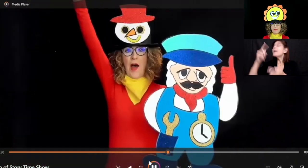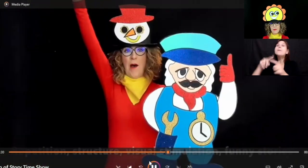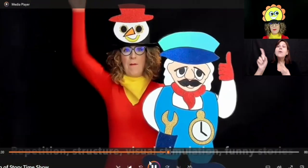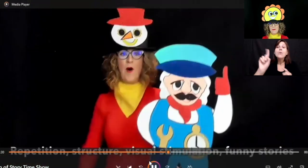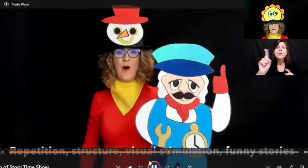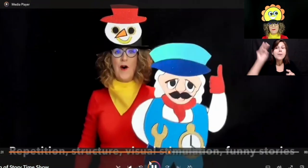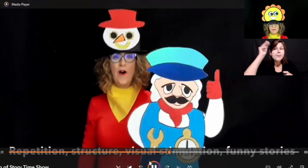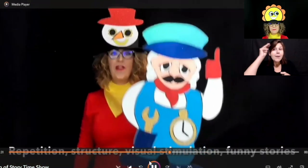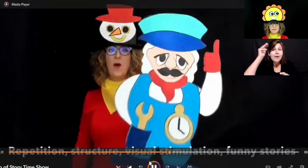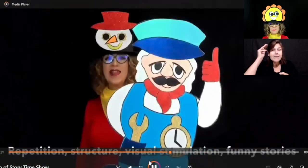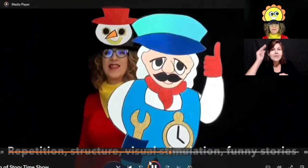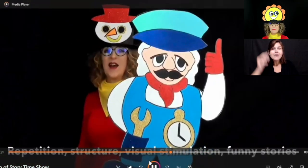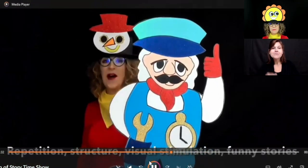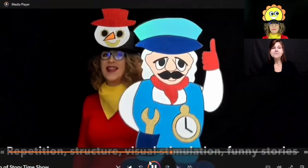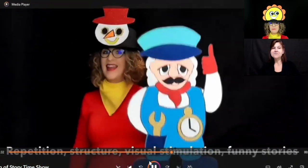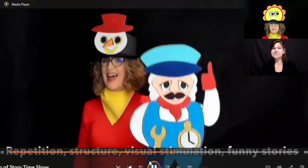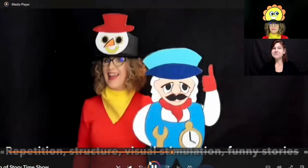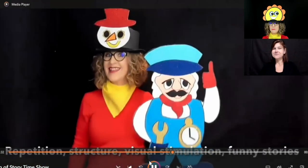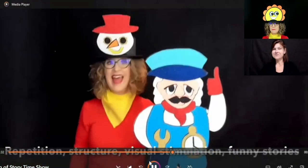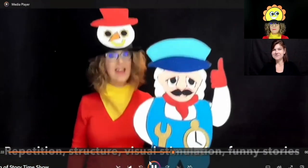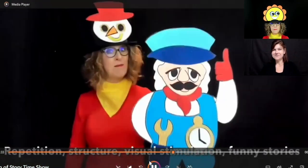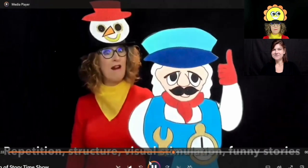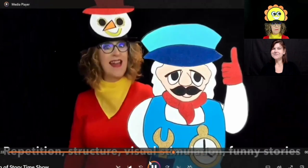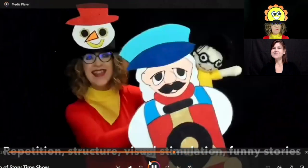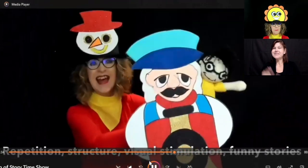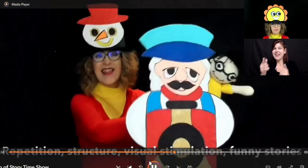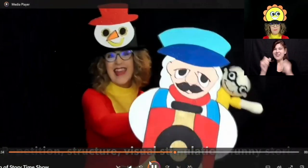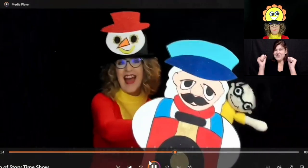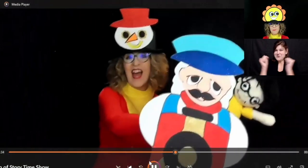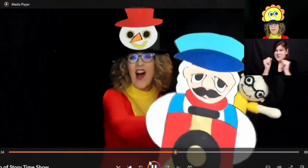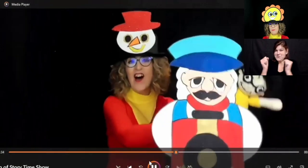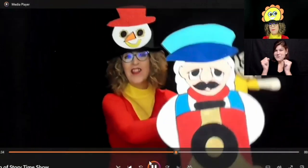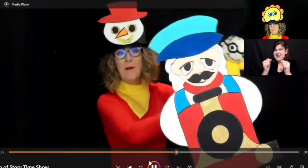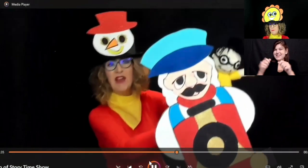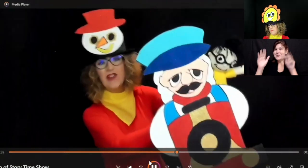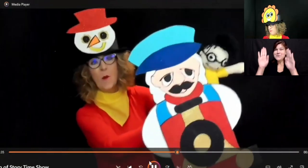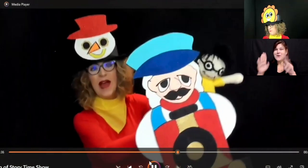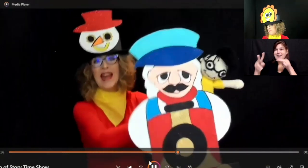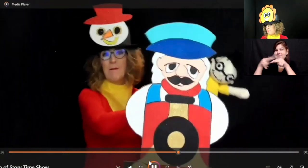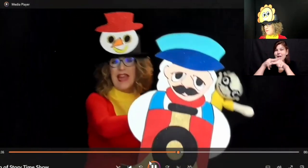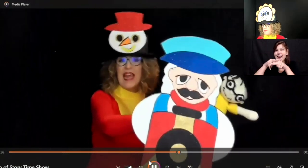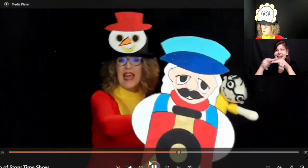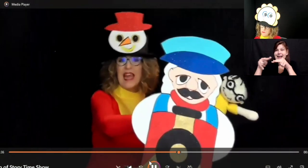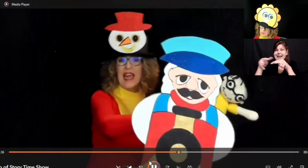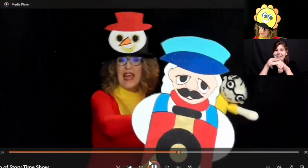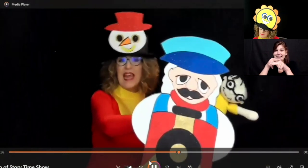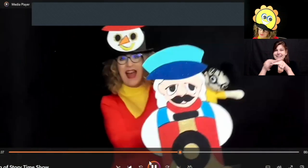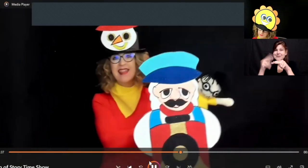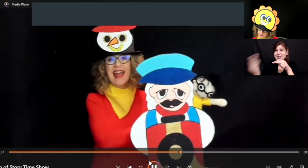Aboard the Winter Wonderland Express The gang are on a mission, will it be a big success